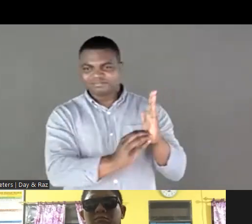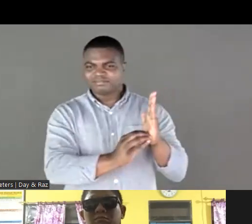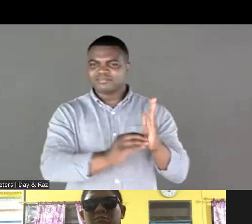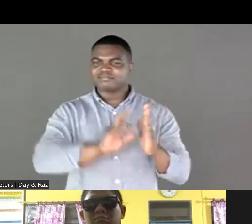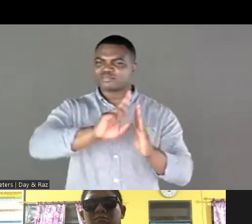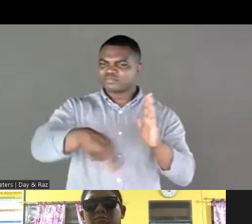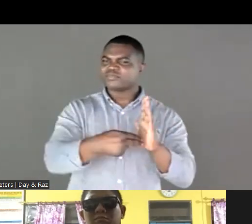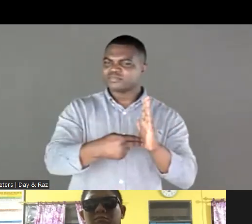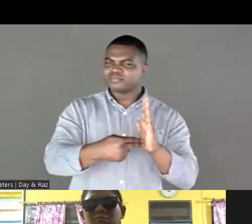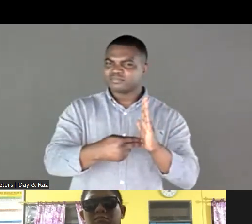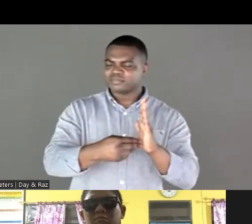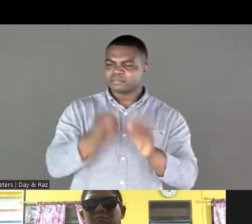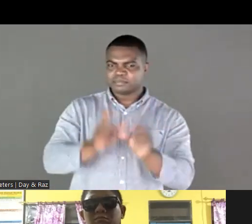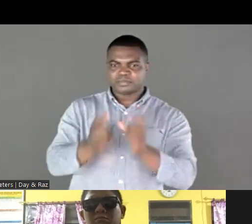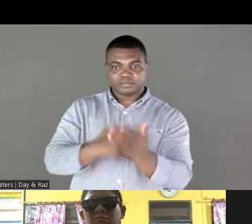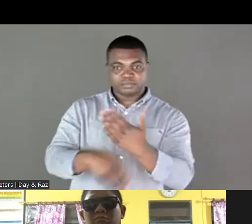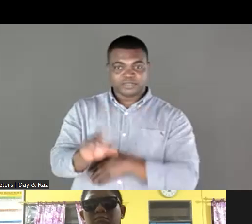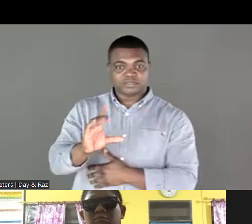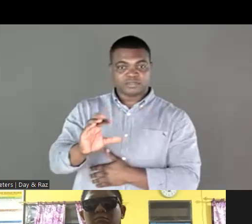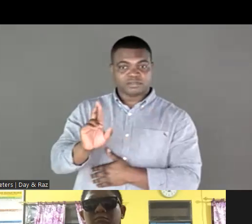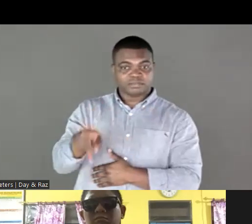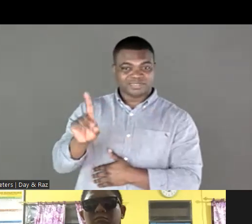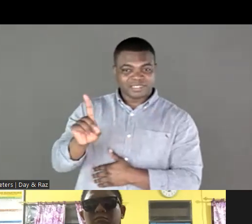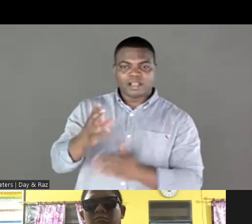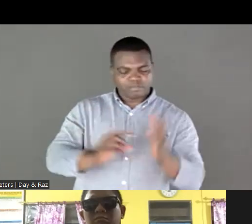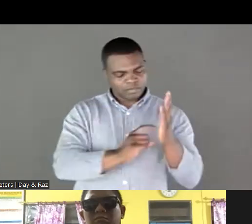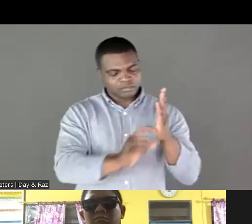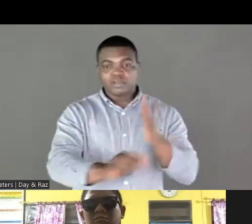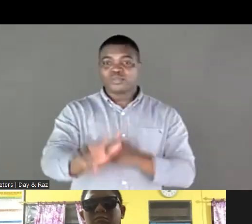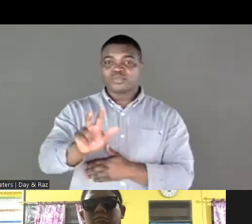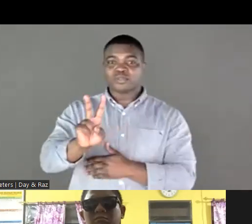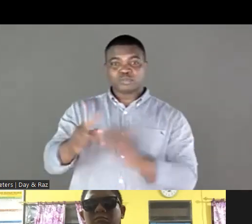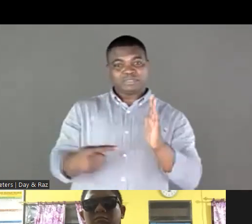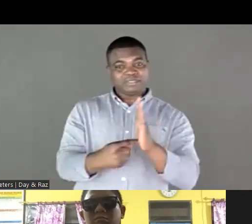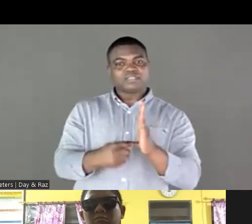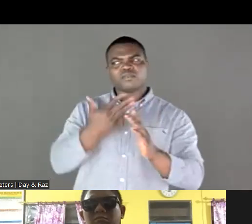So the reason I wanted to provide this background is because in 2019, the network itself recognize